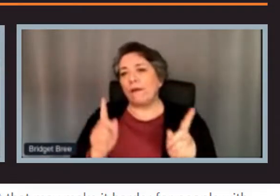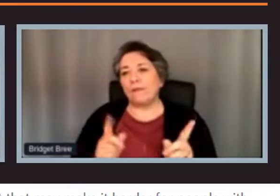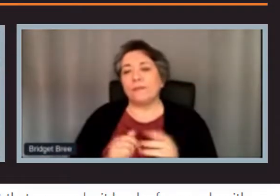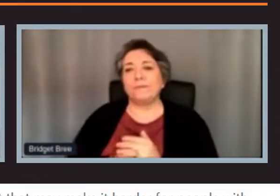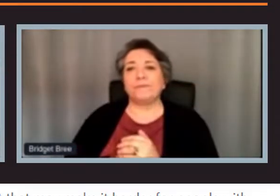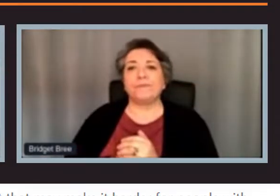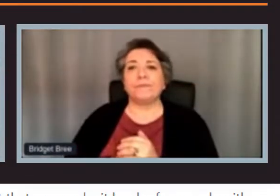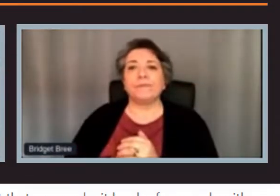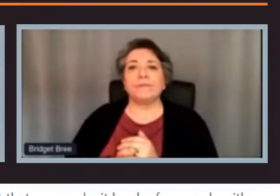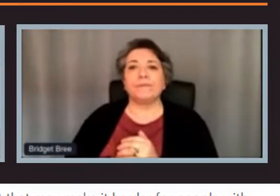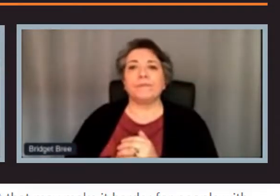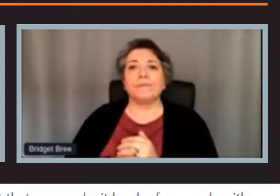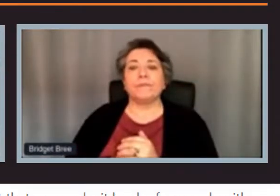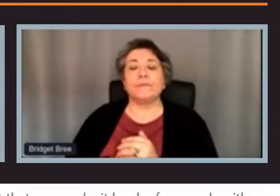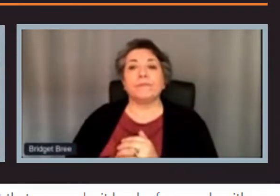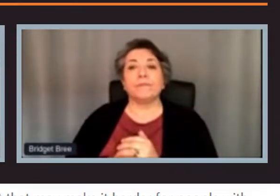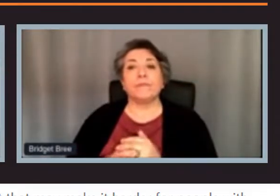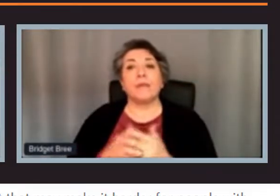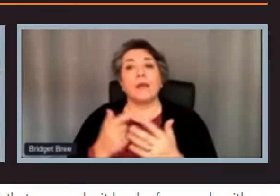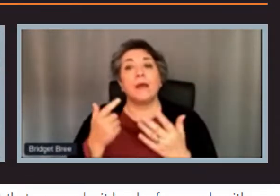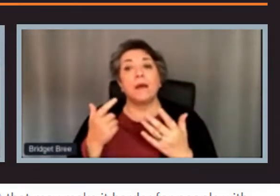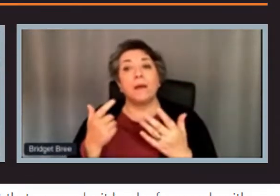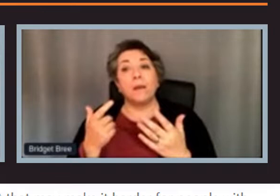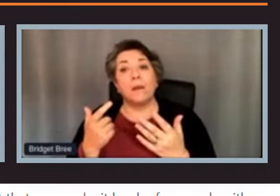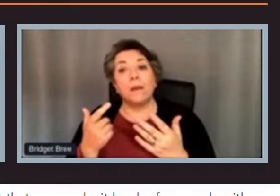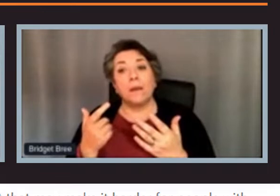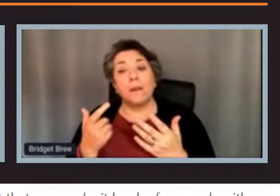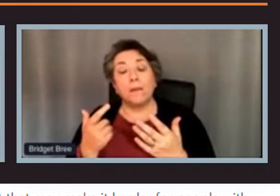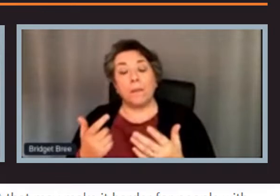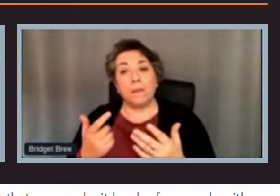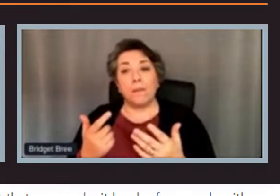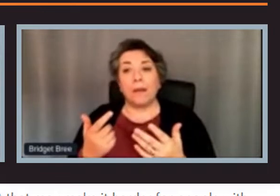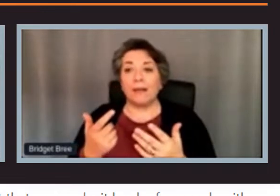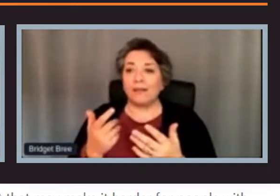To benefit from this feature, each user has to turn on the “keep accessibility checker